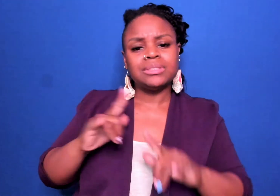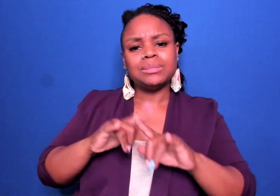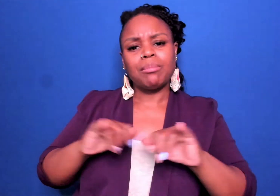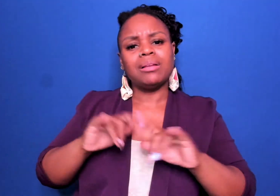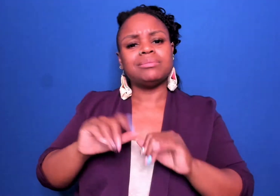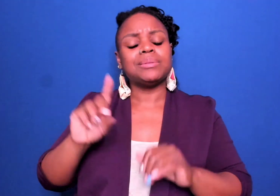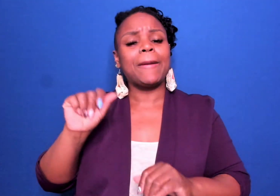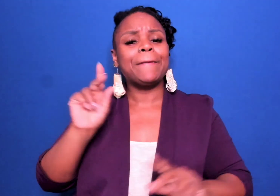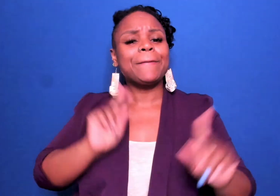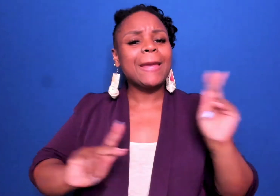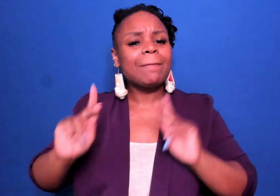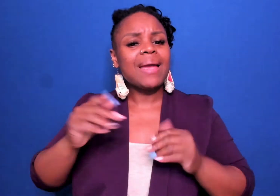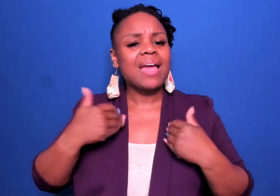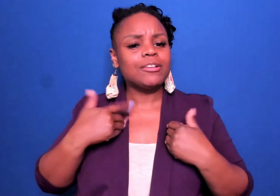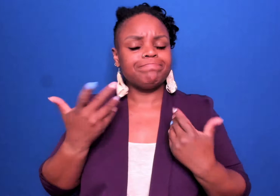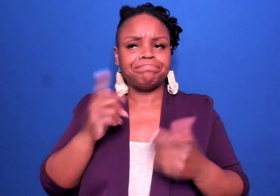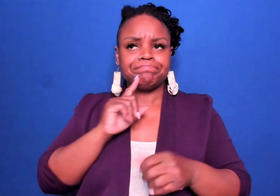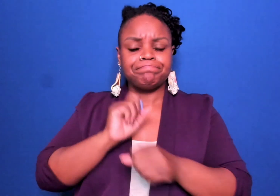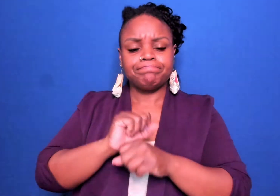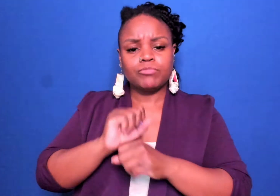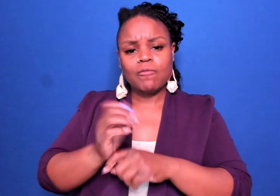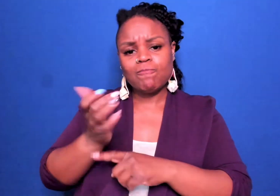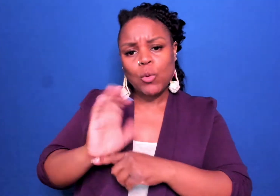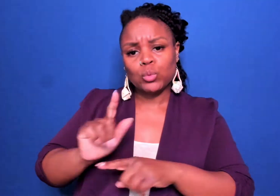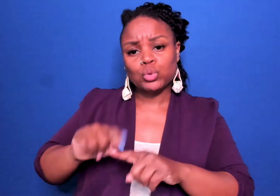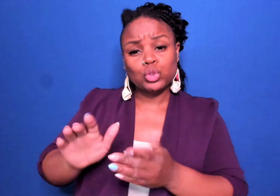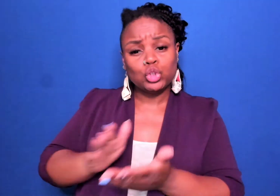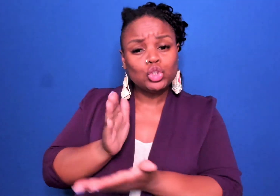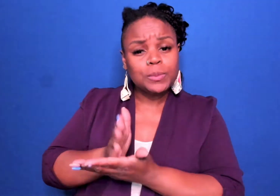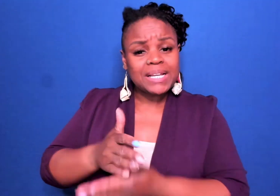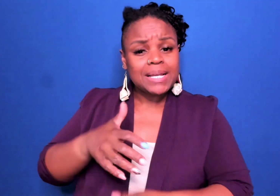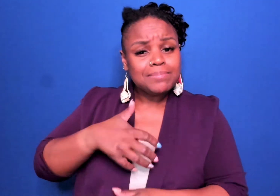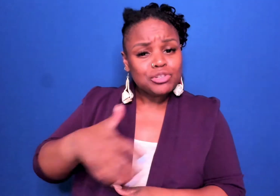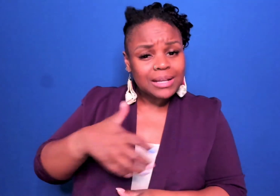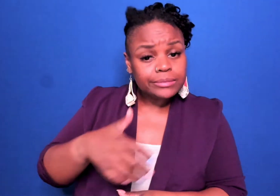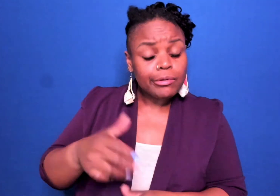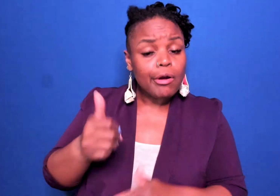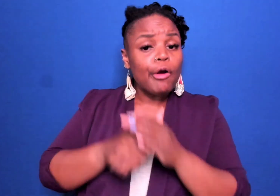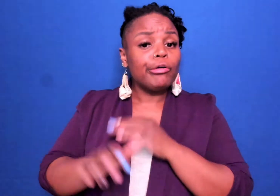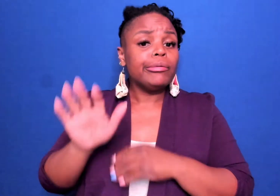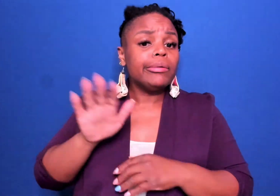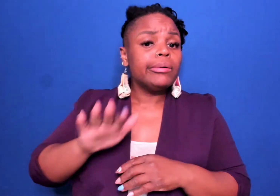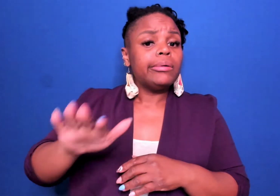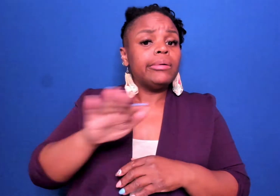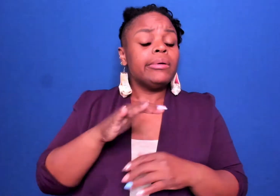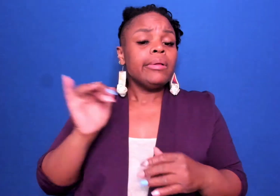Simultaneously, disabled people have been forced to terminate pregnancies under the pretense